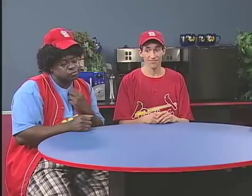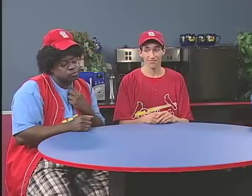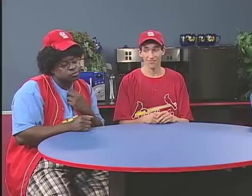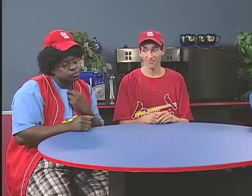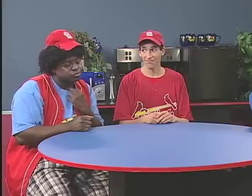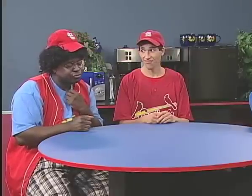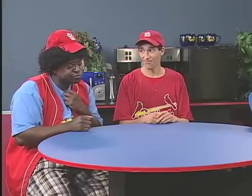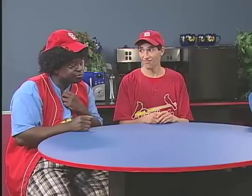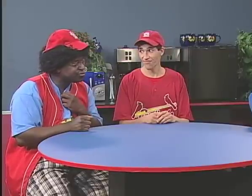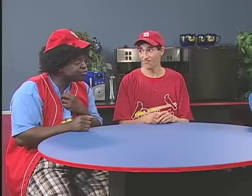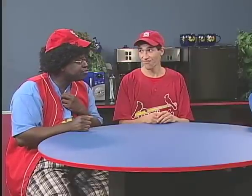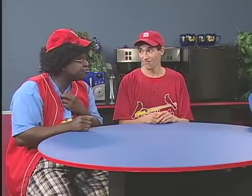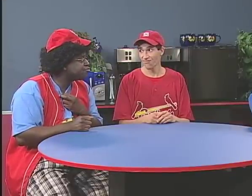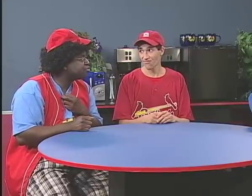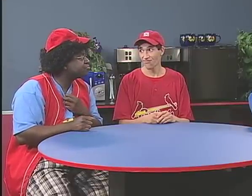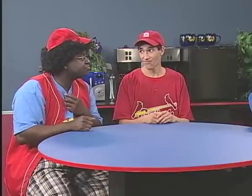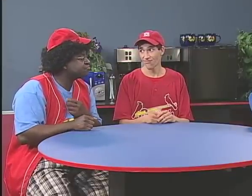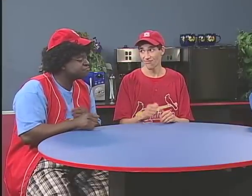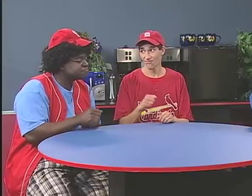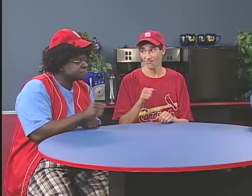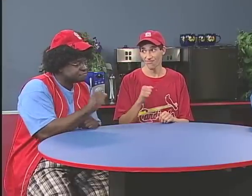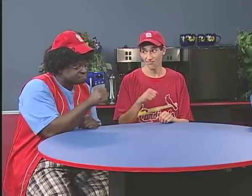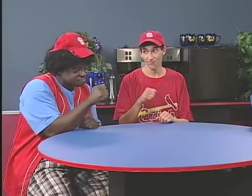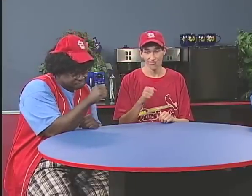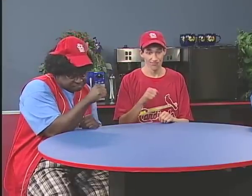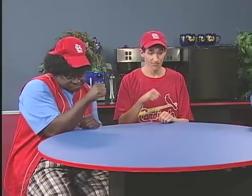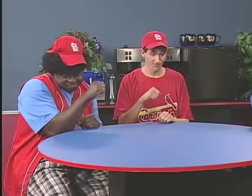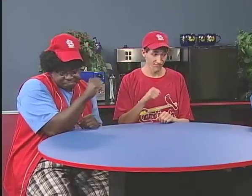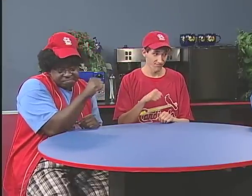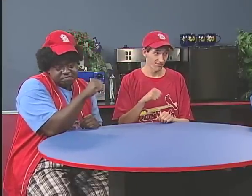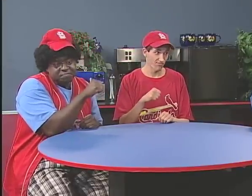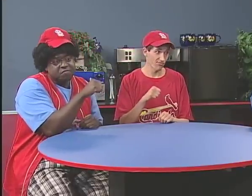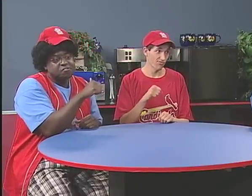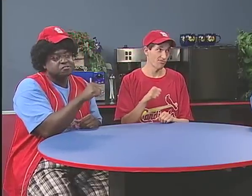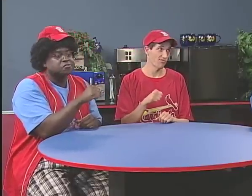UM, YES, SIR.